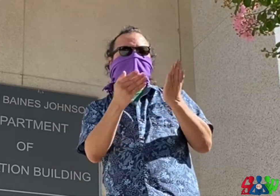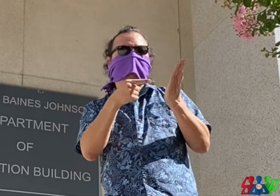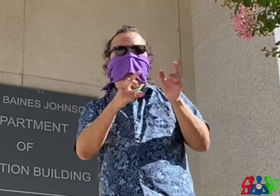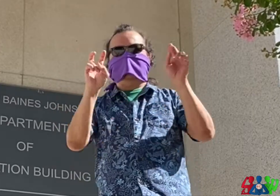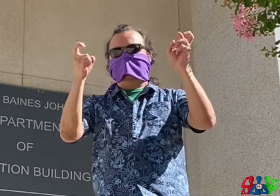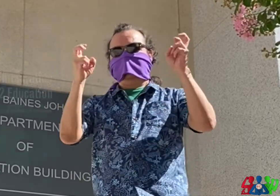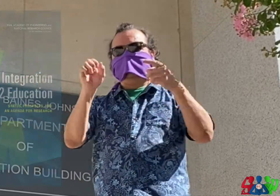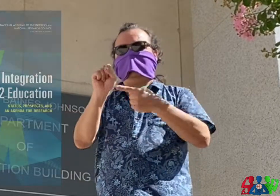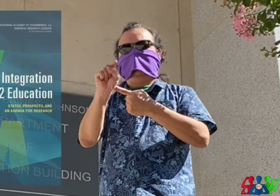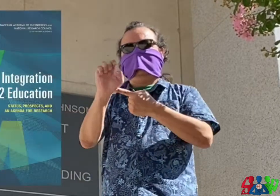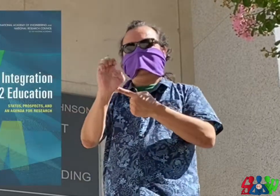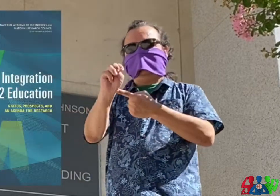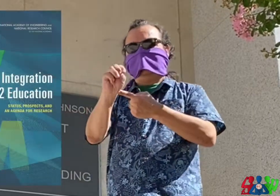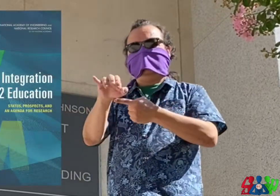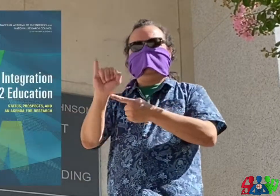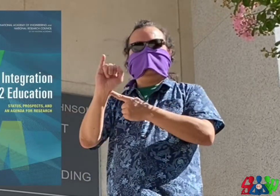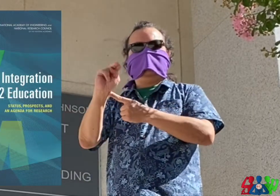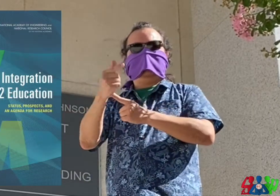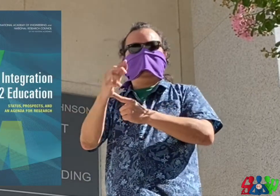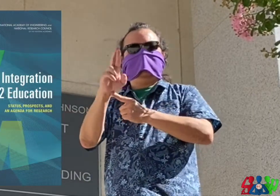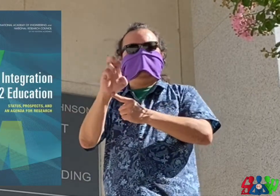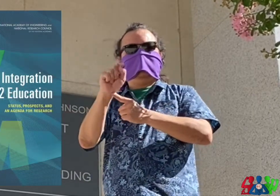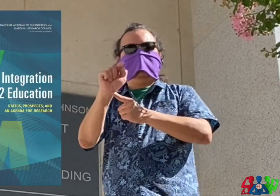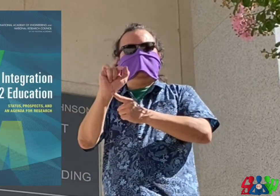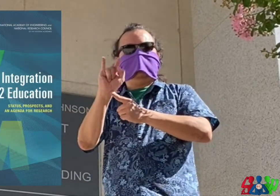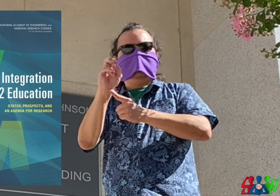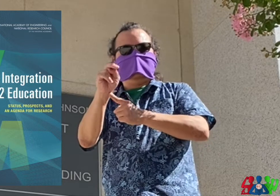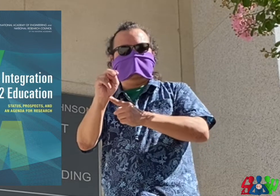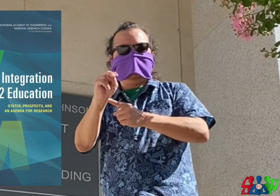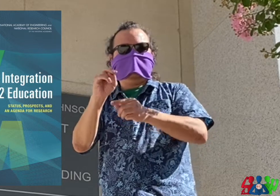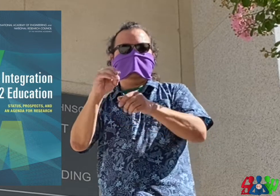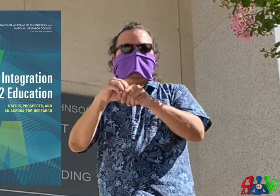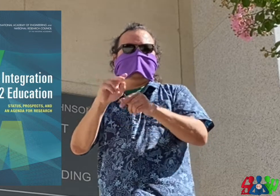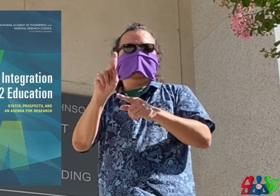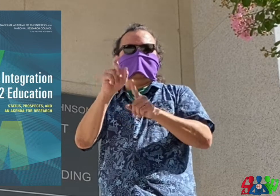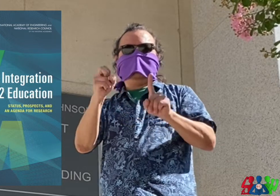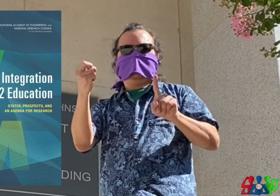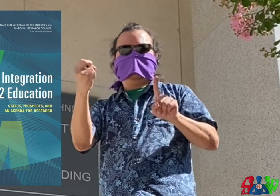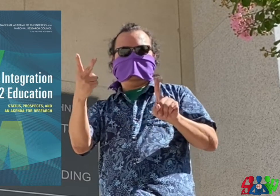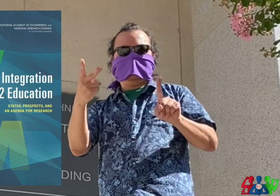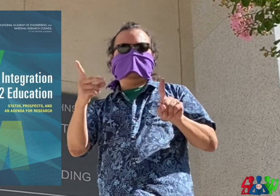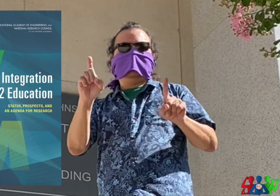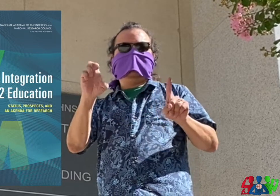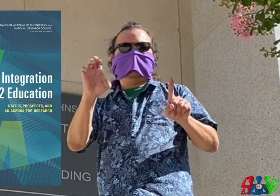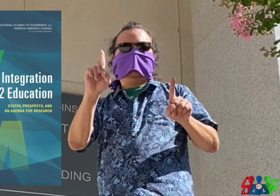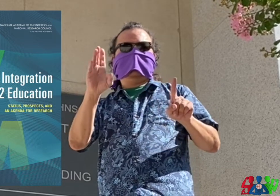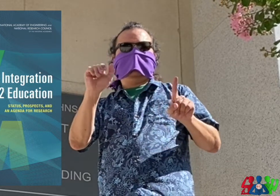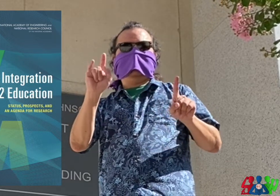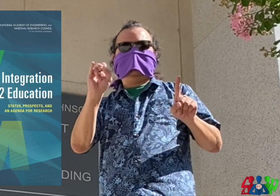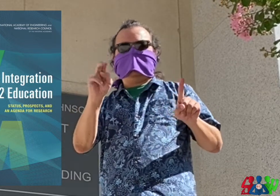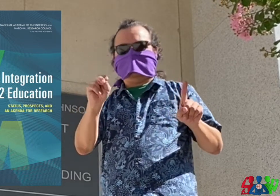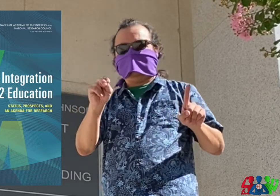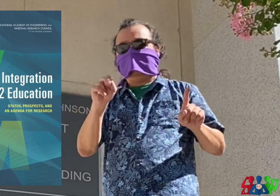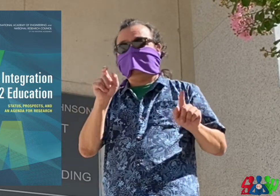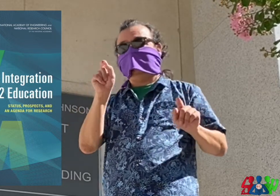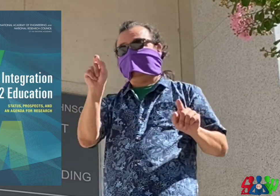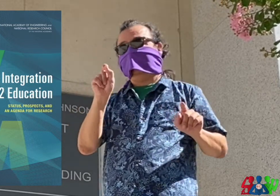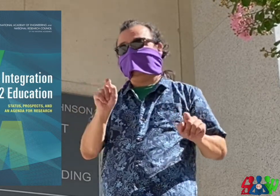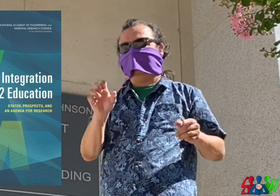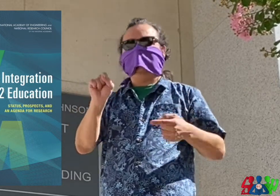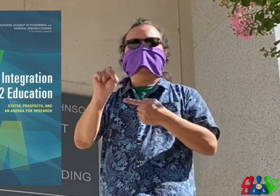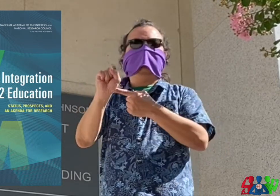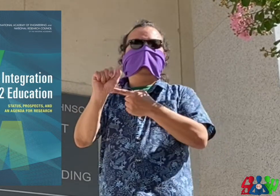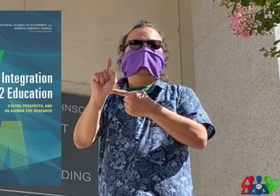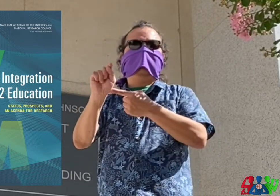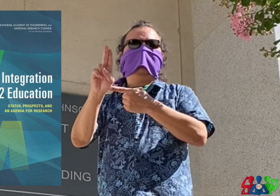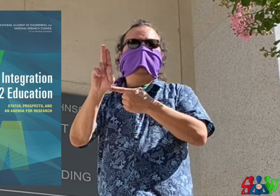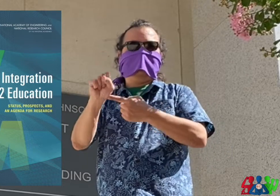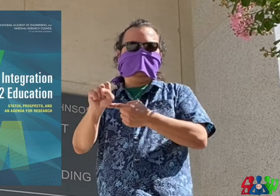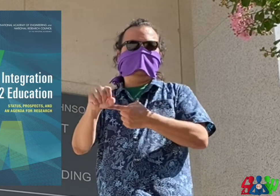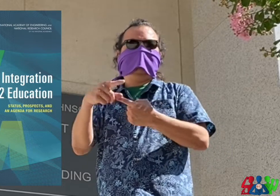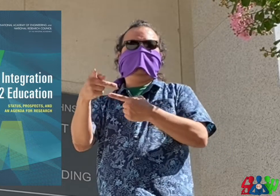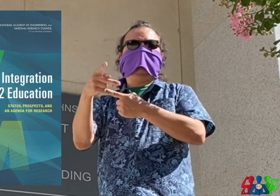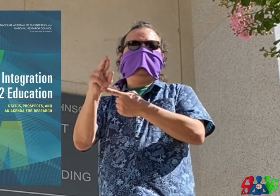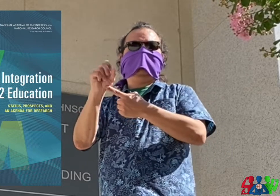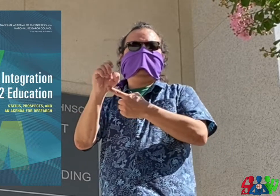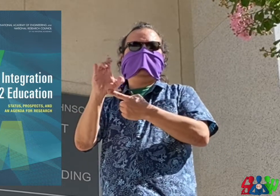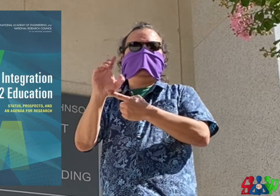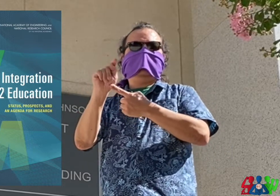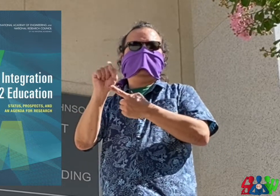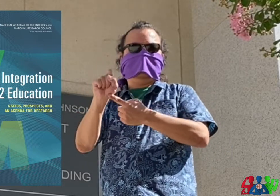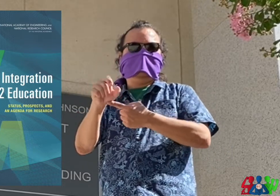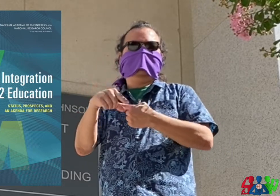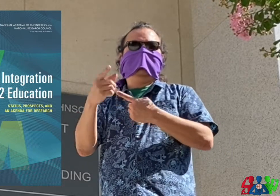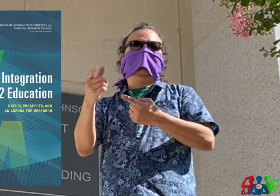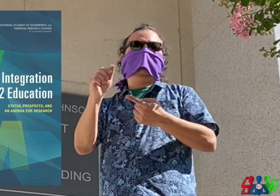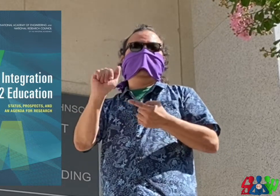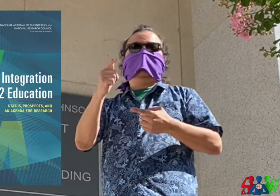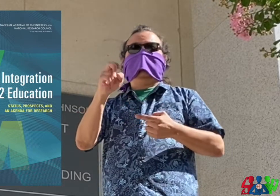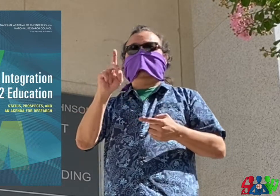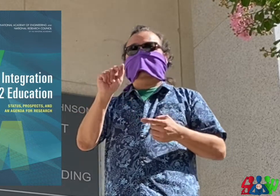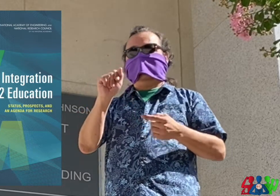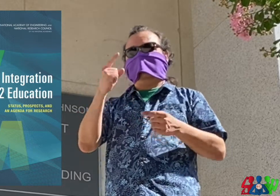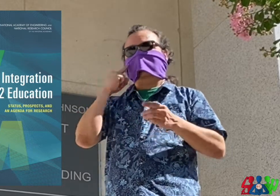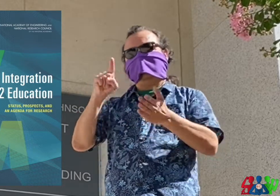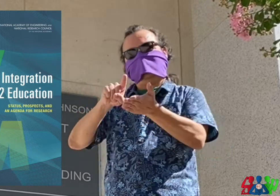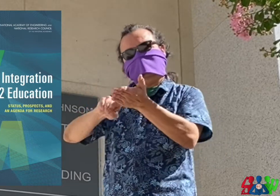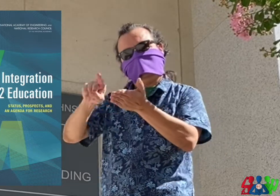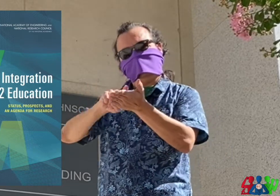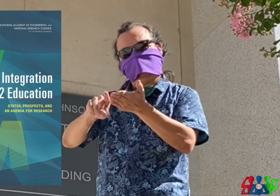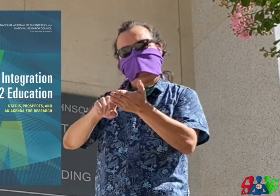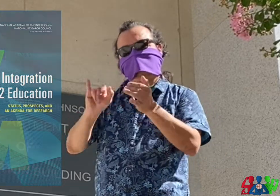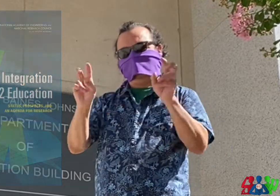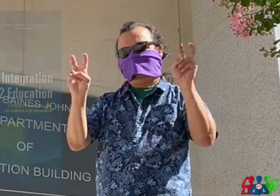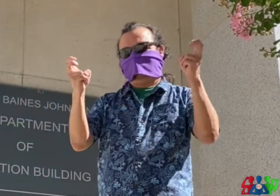"STEM Integration in K-12 Education: Status, Prospects, and An Agenda for Research".